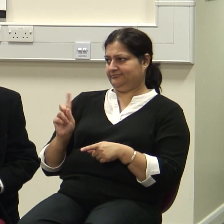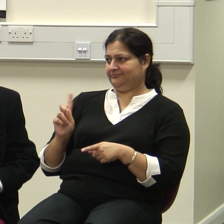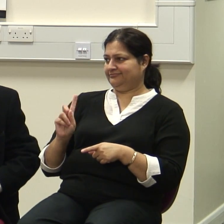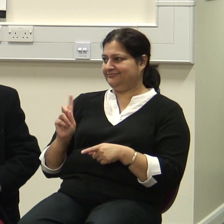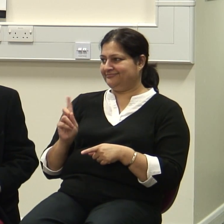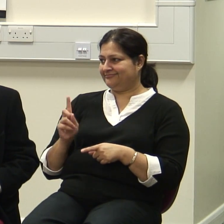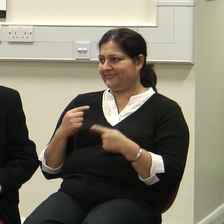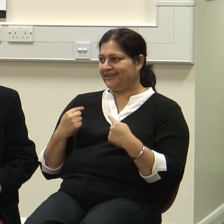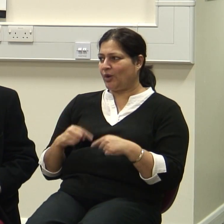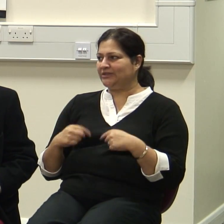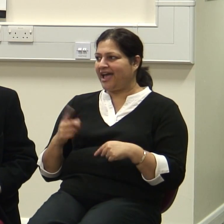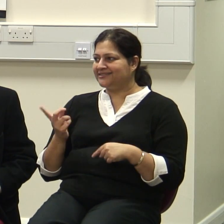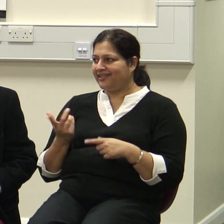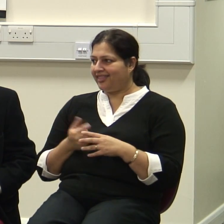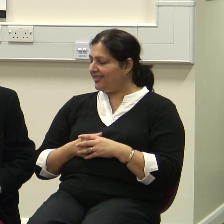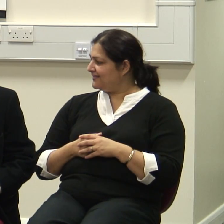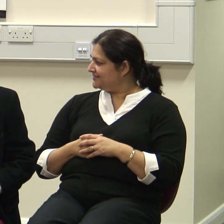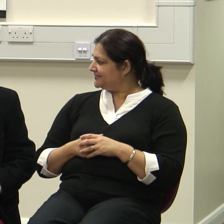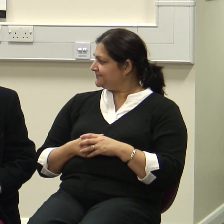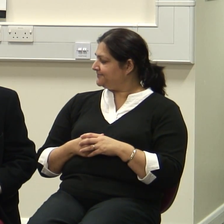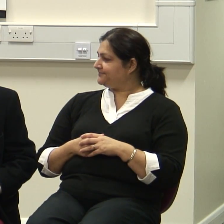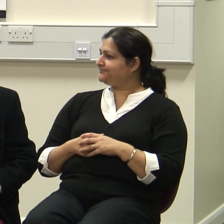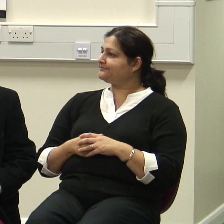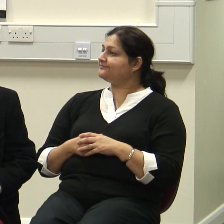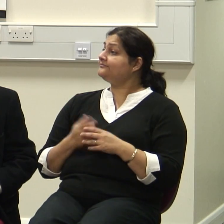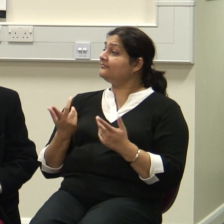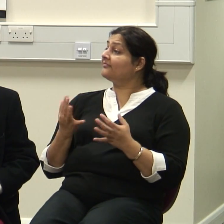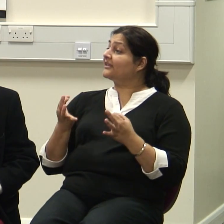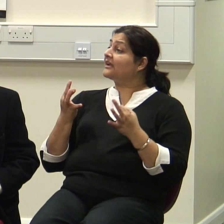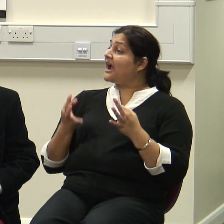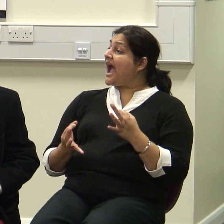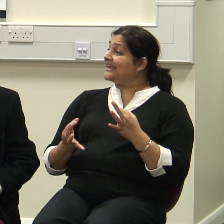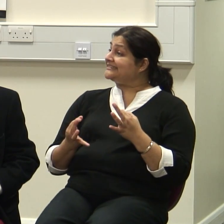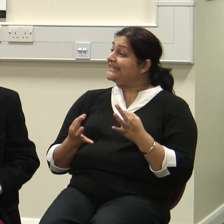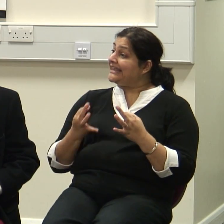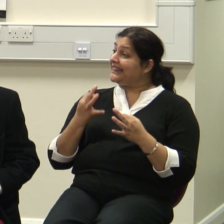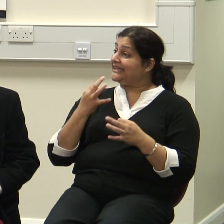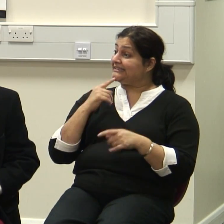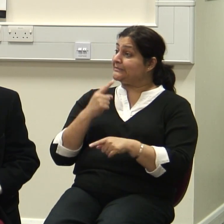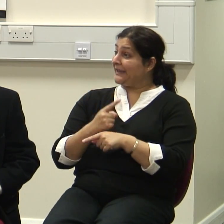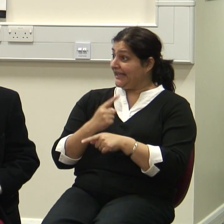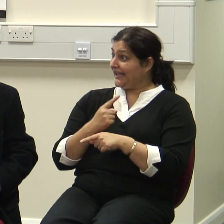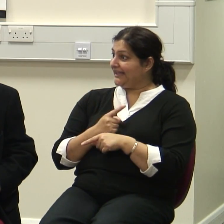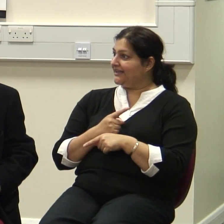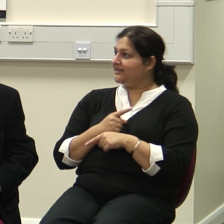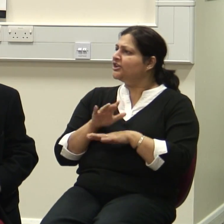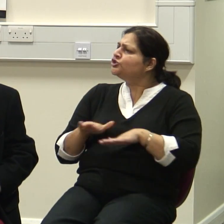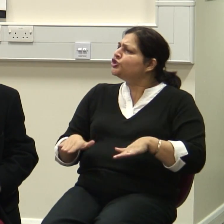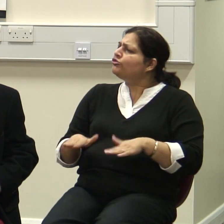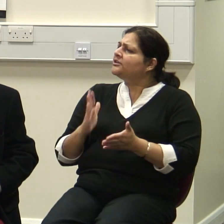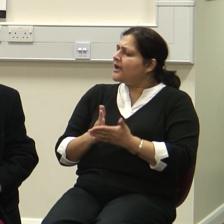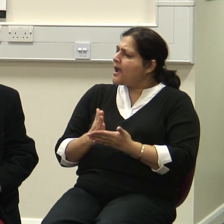… Now ideally speaking, children are the property, almost literally, of their parents.